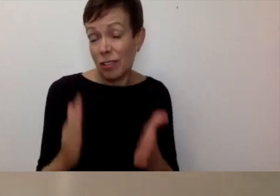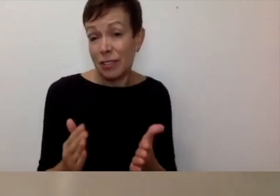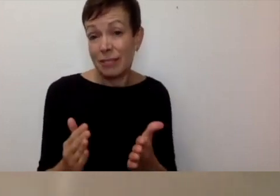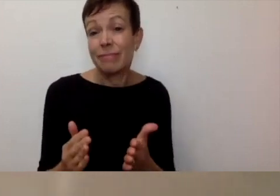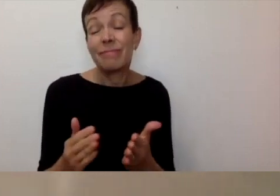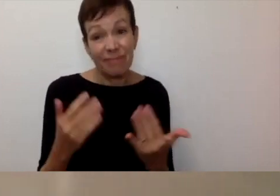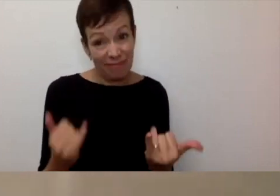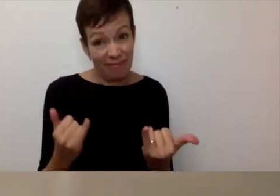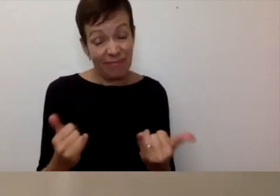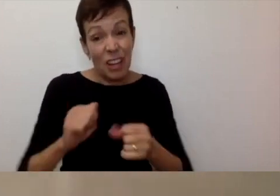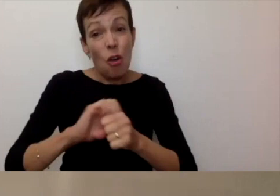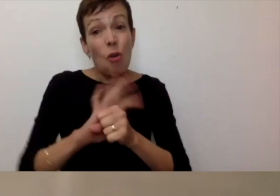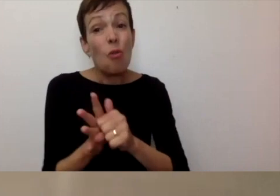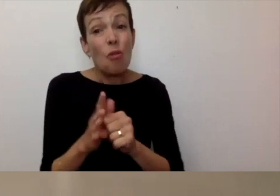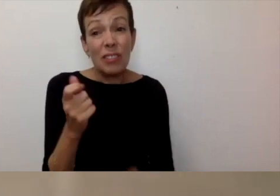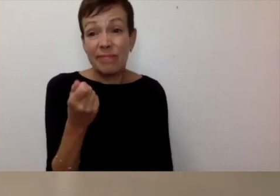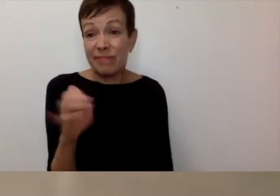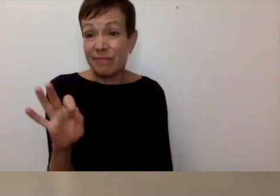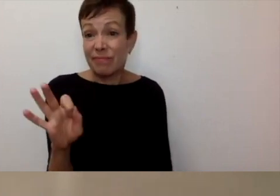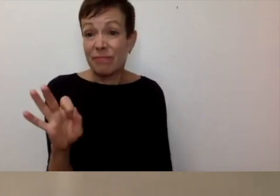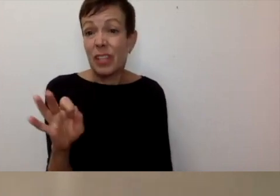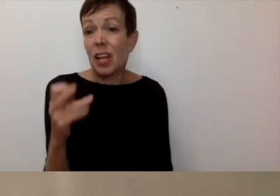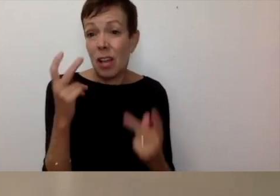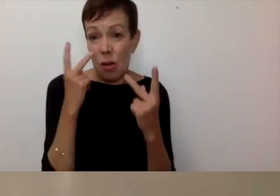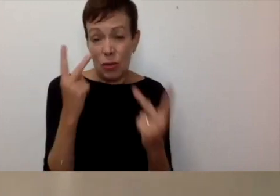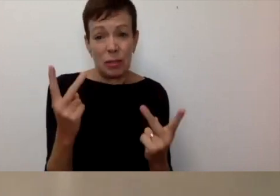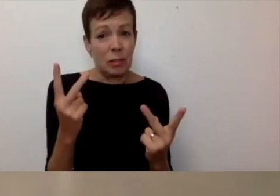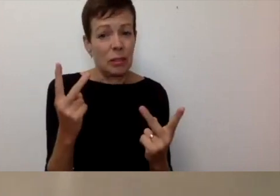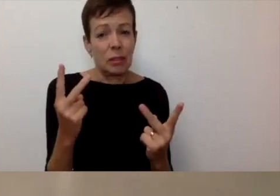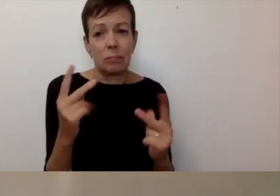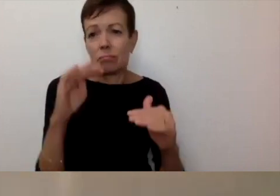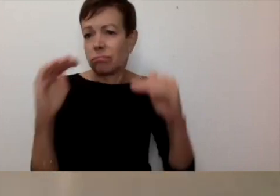revealed a lot of the hypocrisy uh in the in our networks and